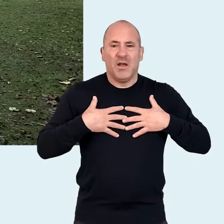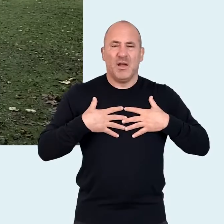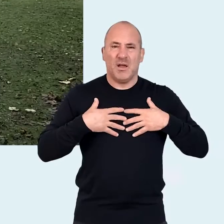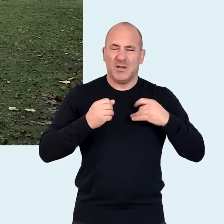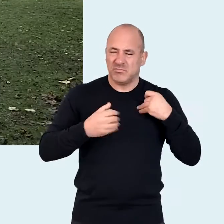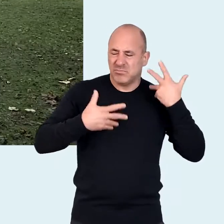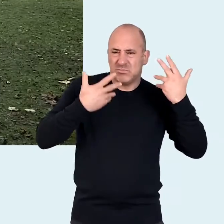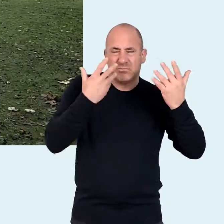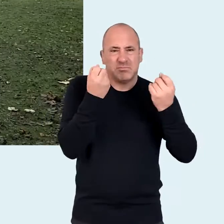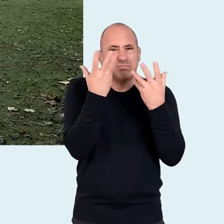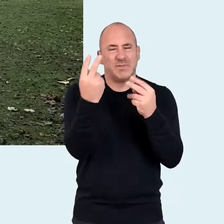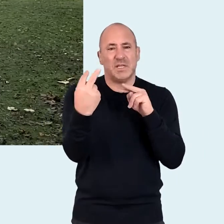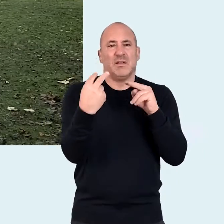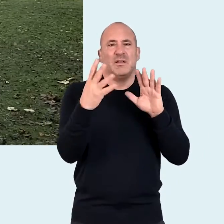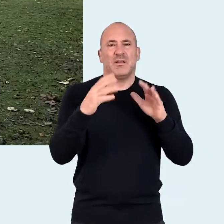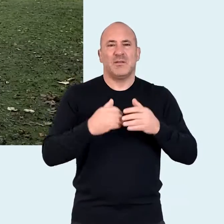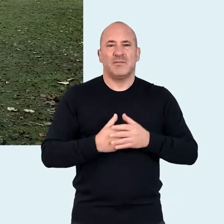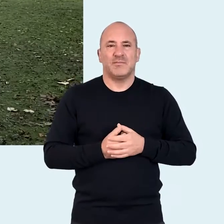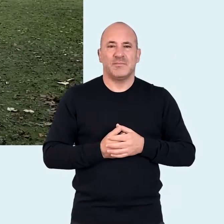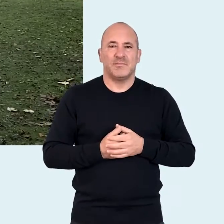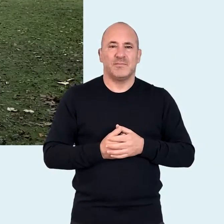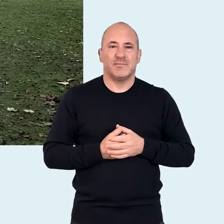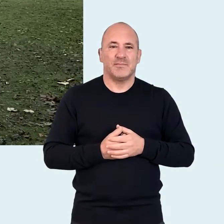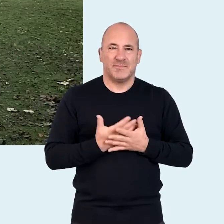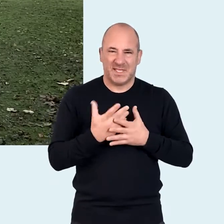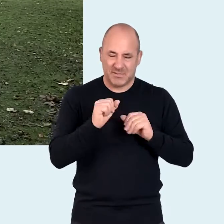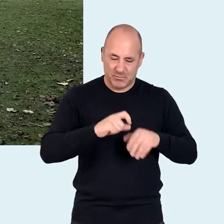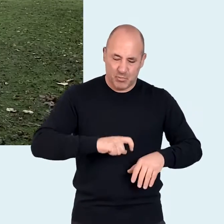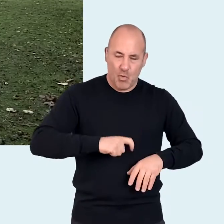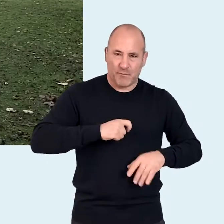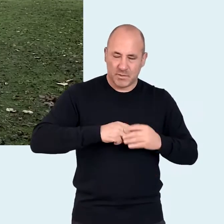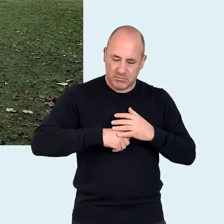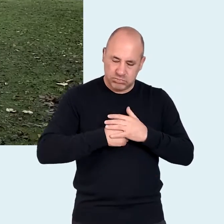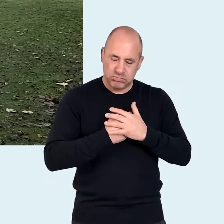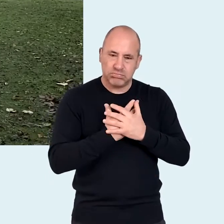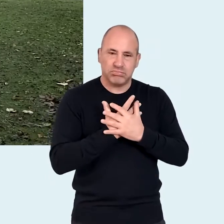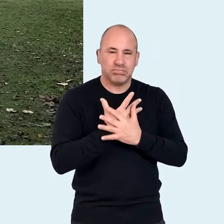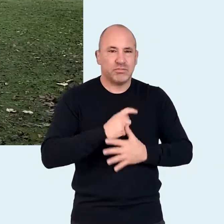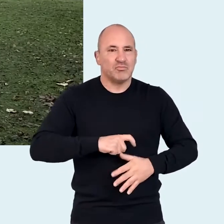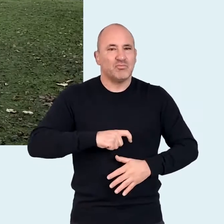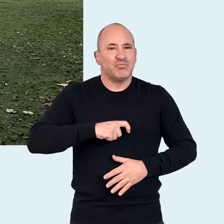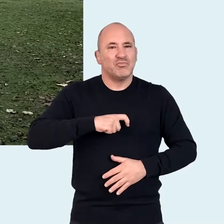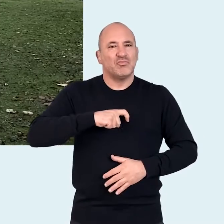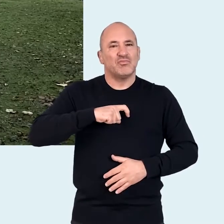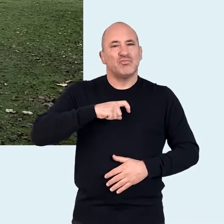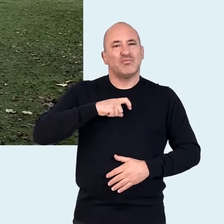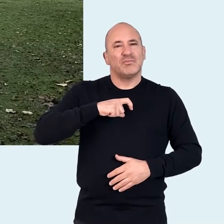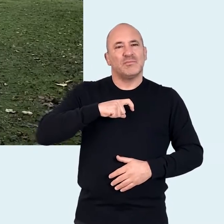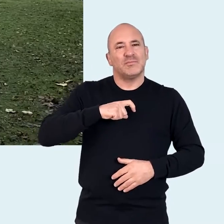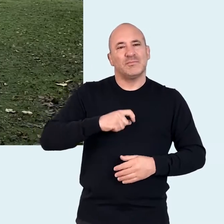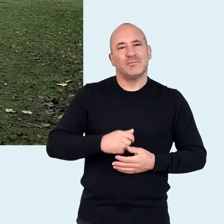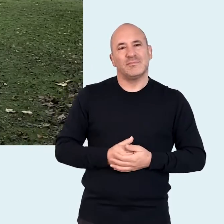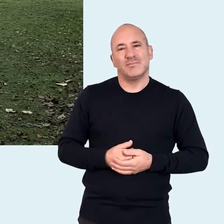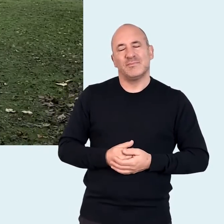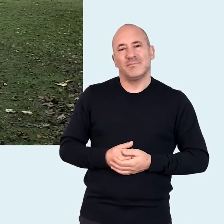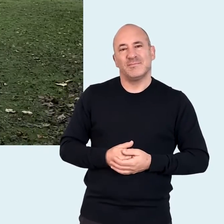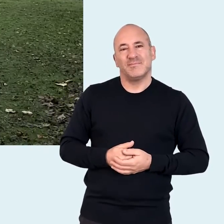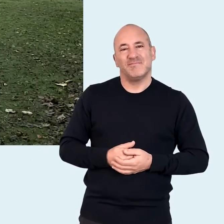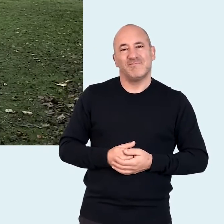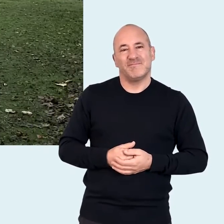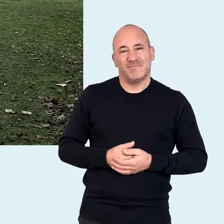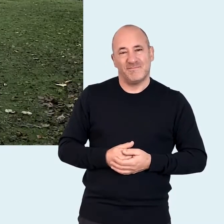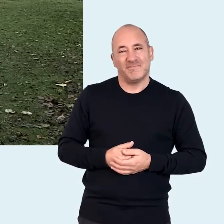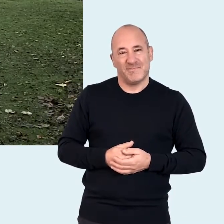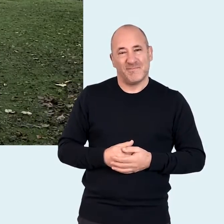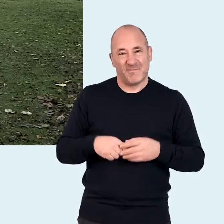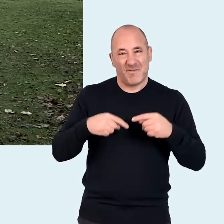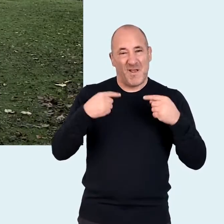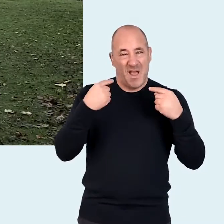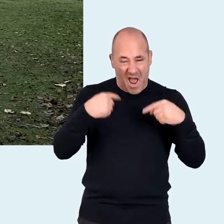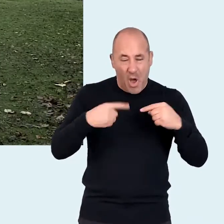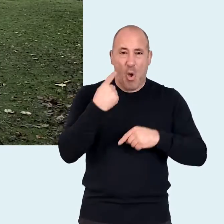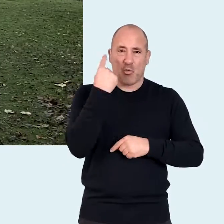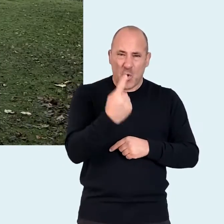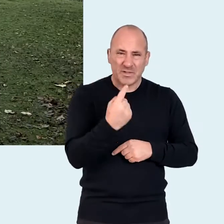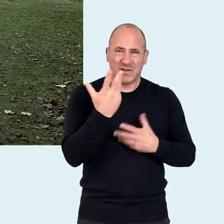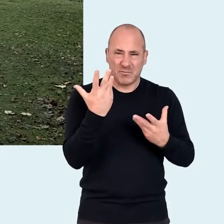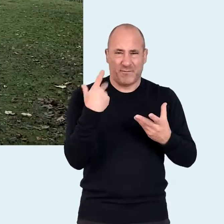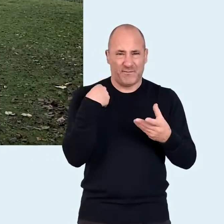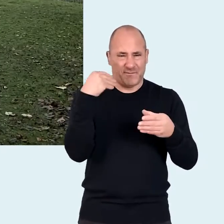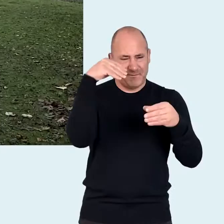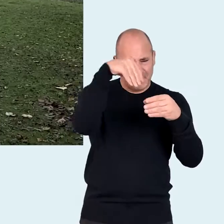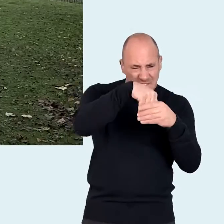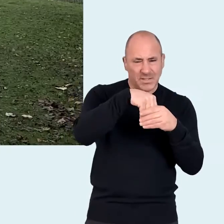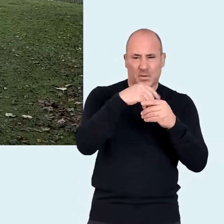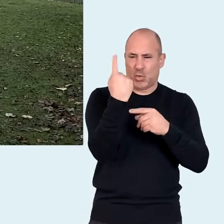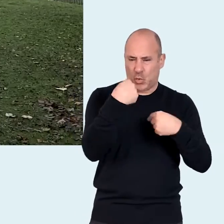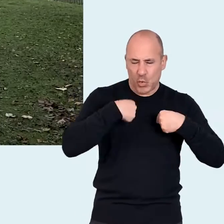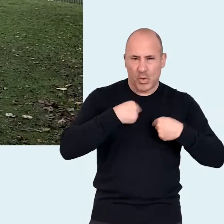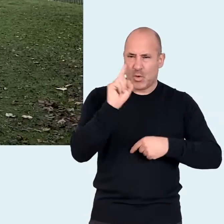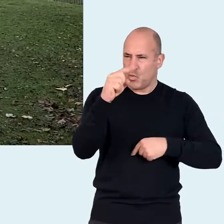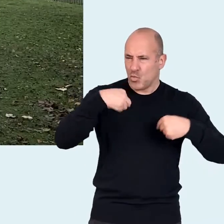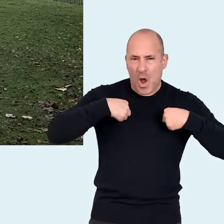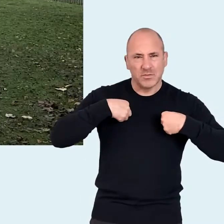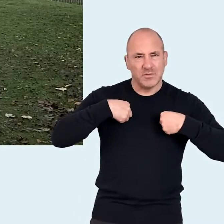And bringing forth the confidence. Really allow yourself to sit into who and what you